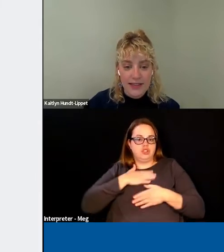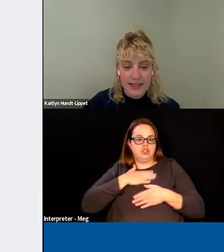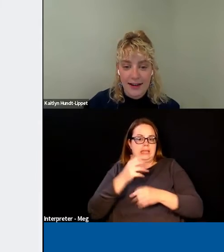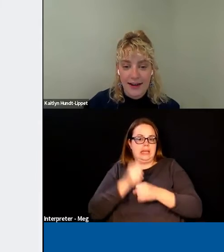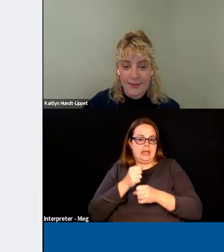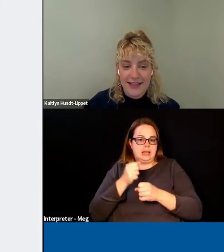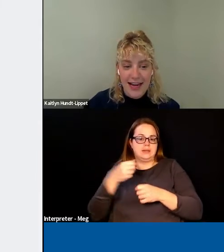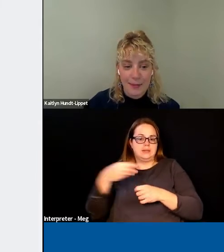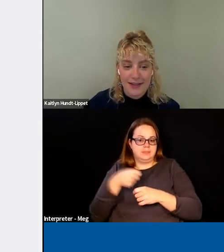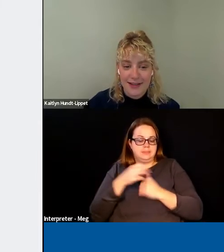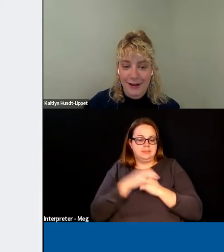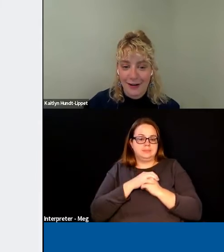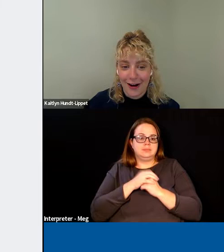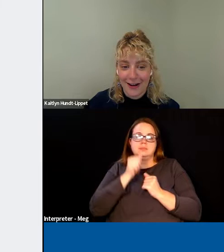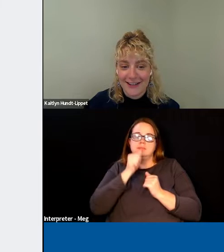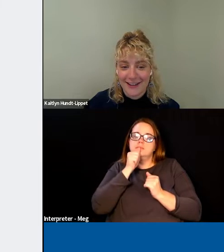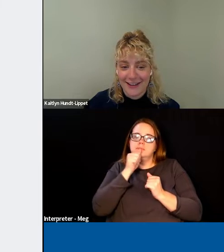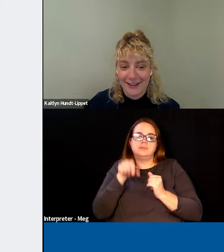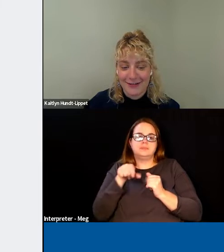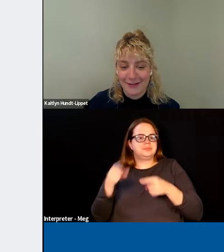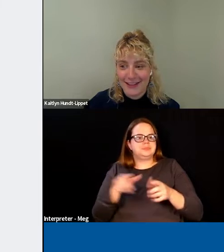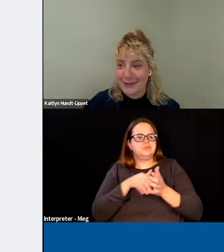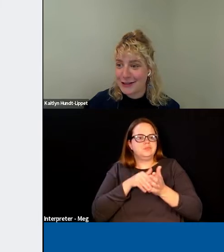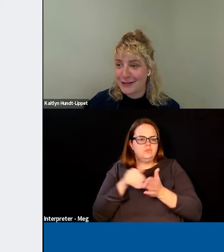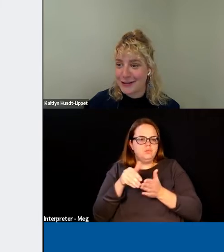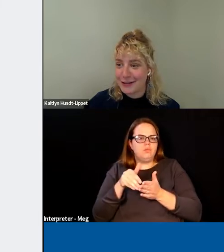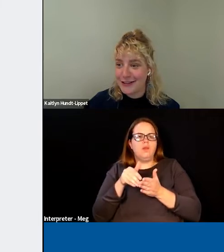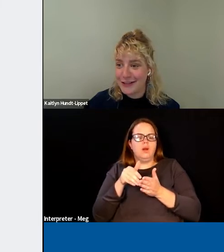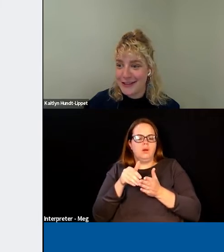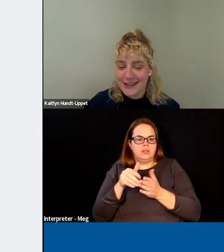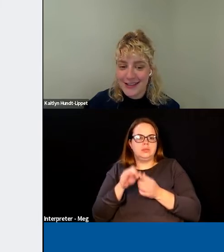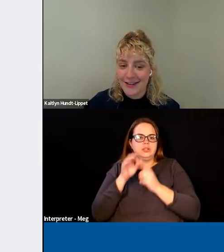Privacy, this happens a lot, especially with screen reader users.